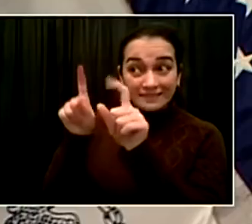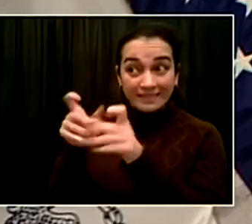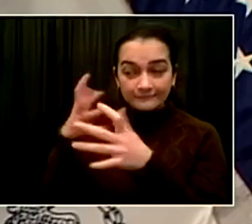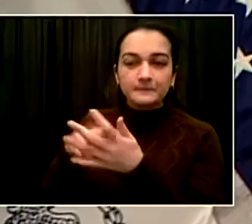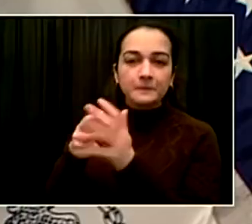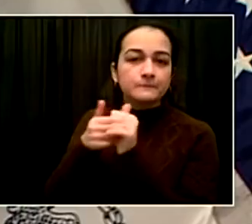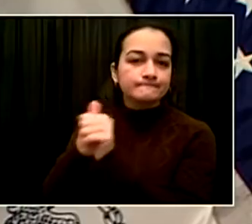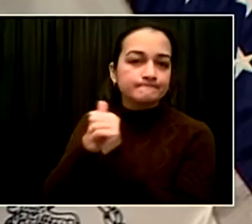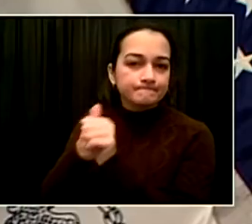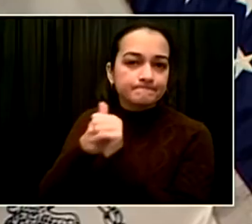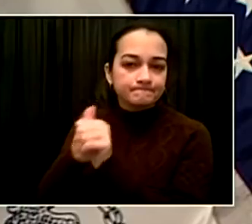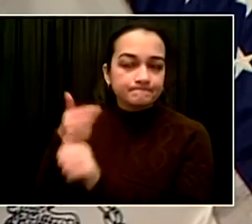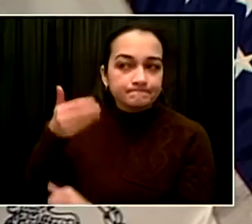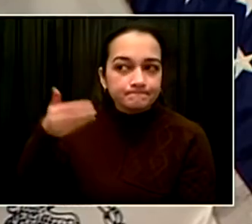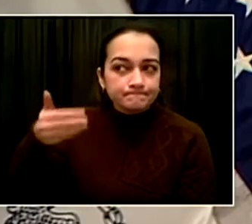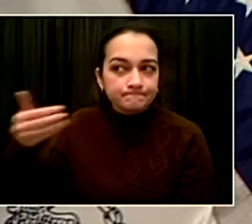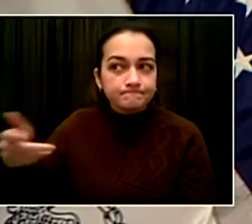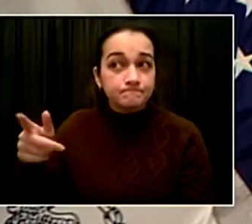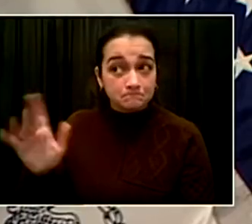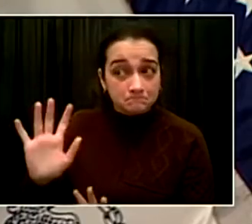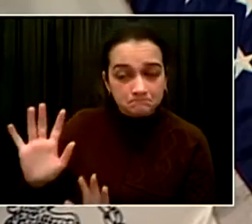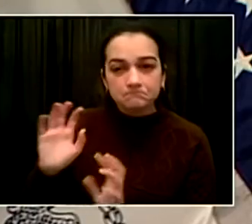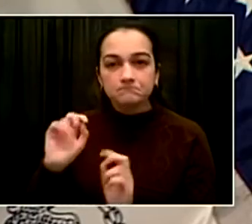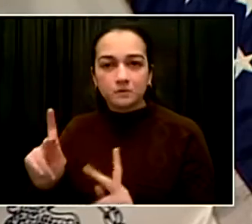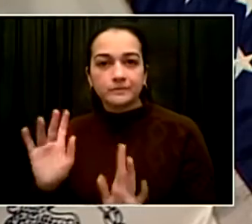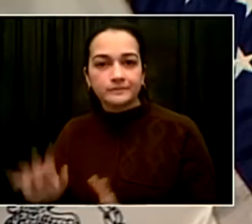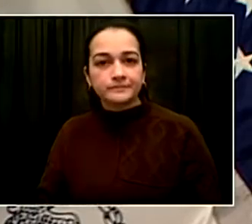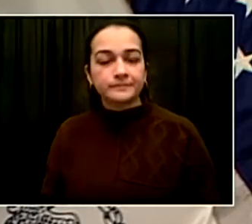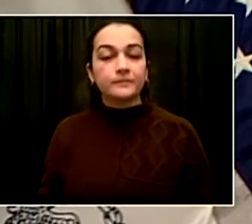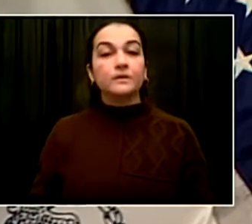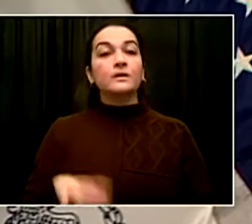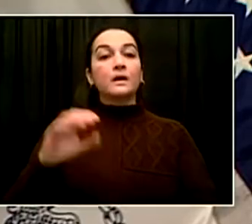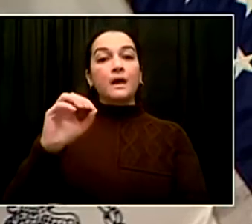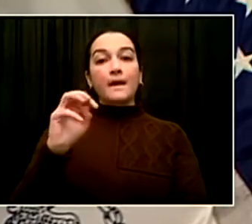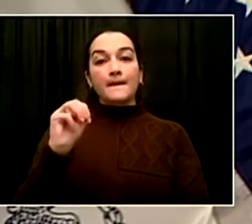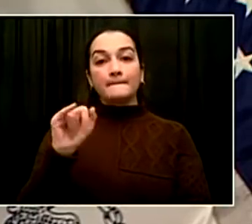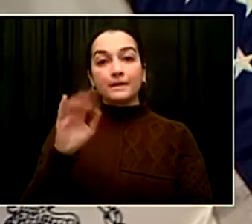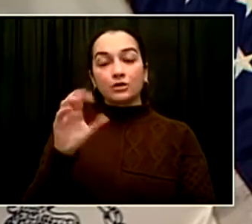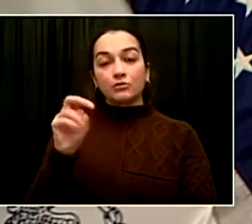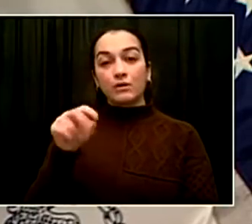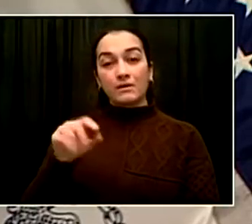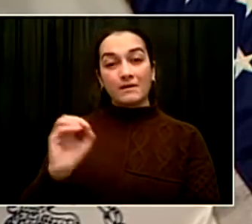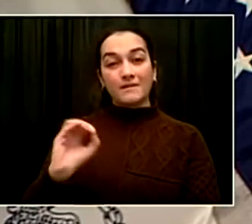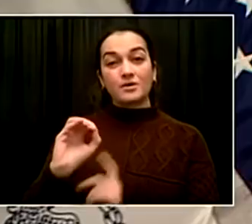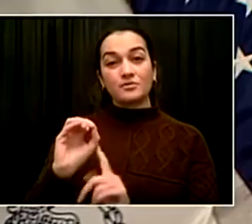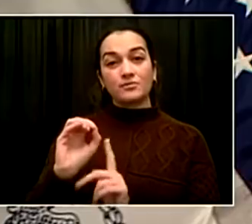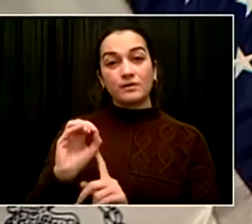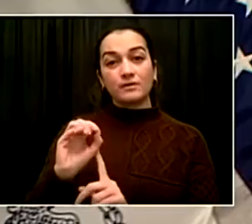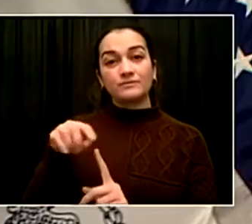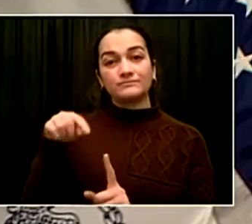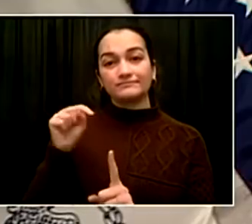AS ALWAYS. BUT I WOULD EMPHASIZE, WHILE WE MAKE DECISIONS ABOUT EVERYTHING WE NEED TO DO BECAUSE OF OMICRON, WE NEED TO DEPEND ON